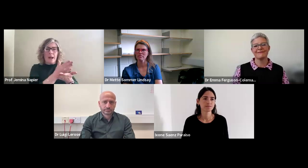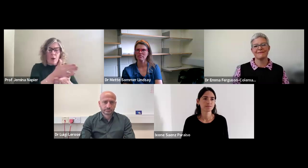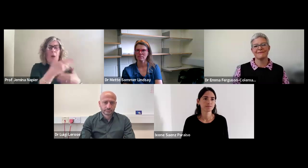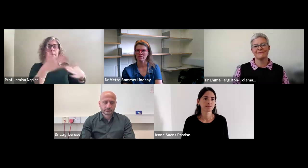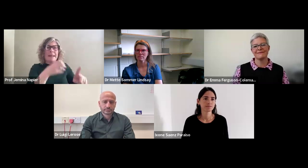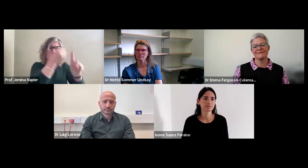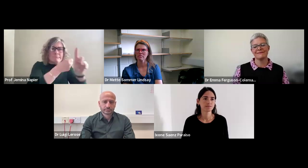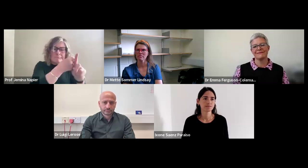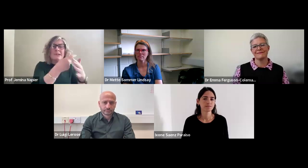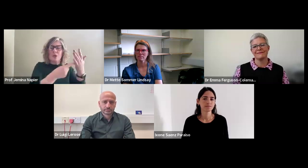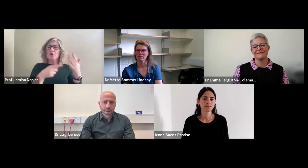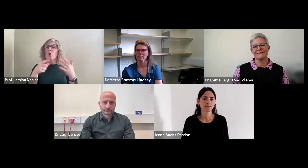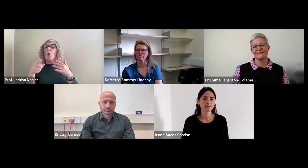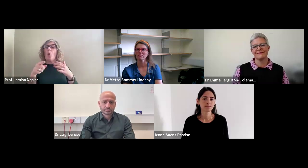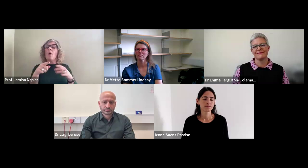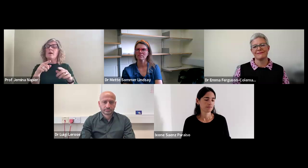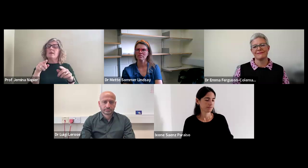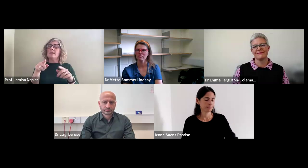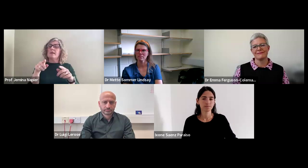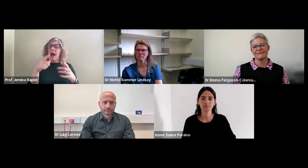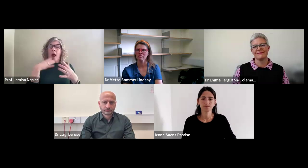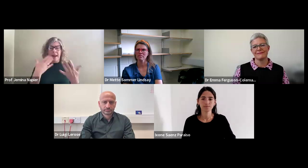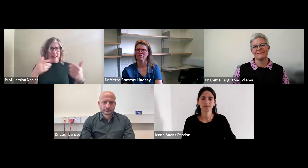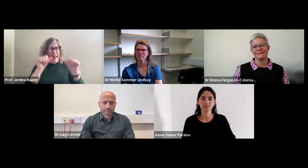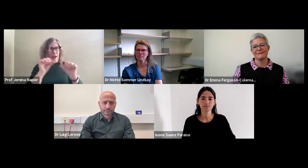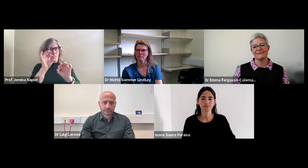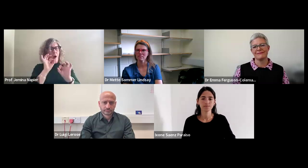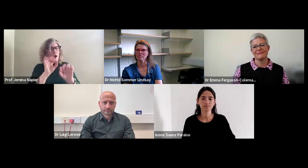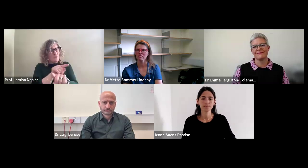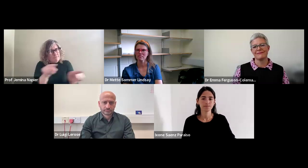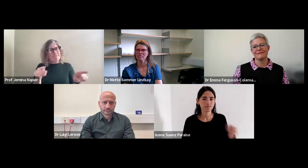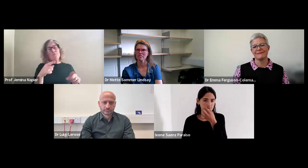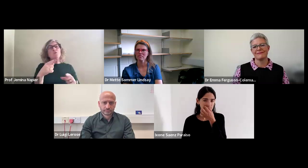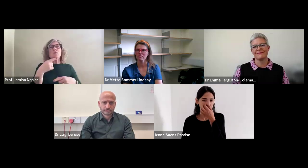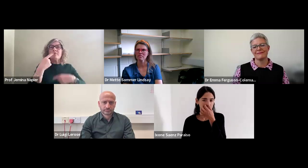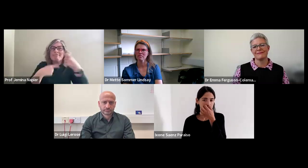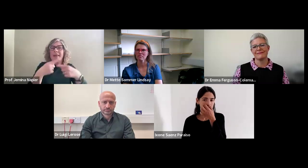and having a team that you could negotiate and then advocate for yourself, but I'd like to ask